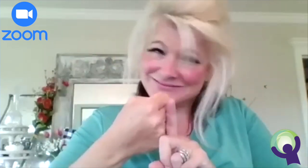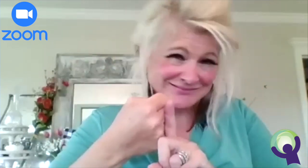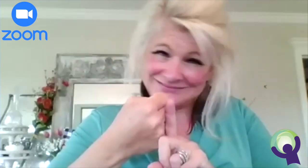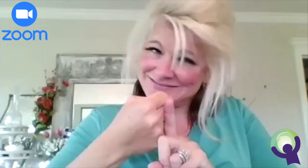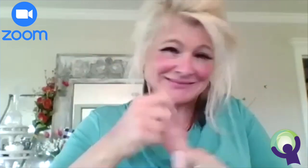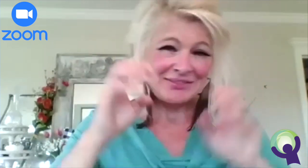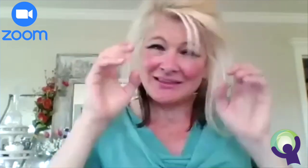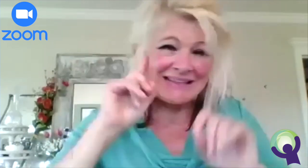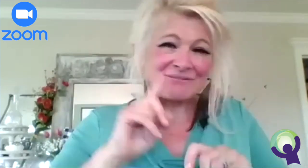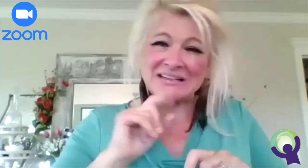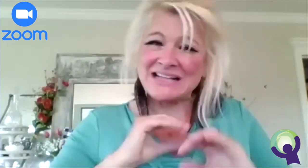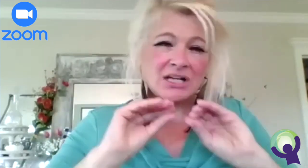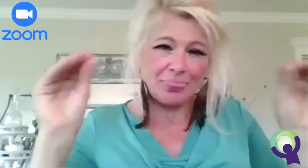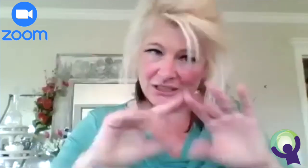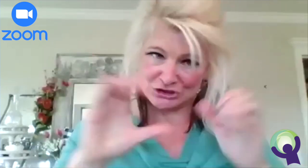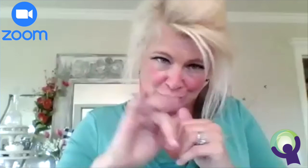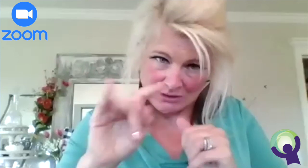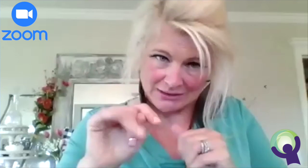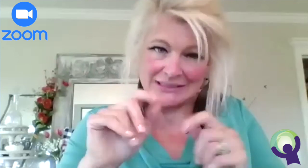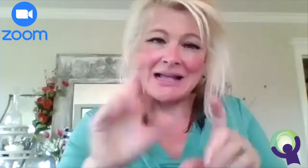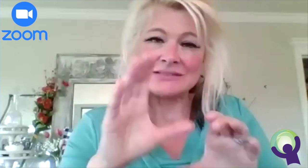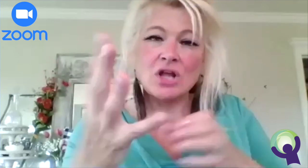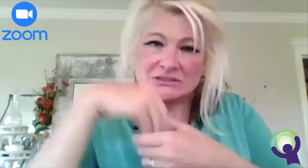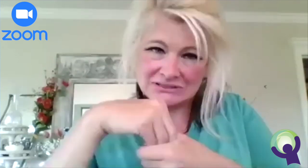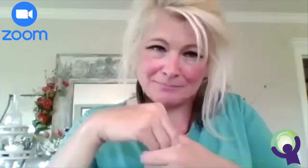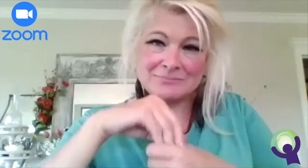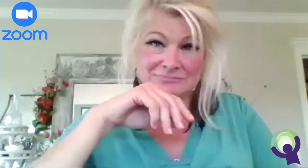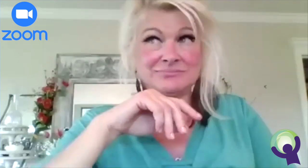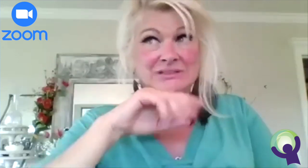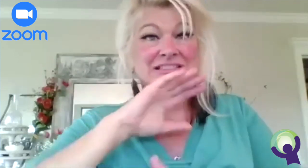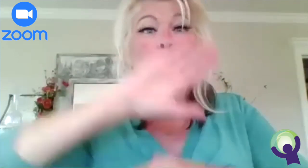that doesn't impact their education, education has nothing to do with it.